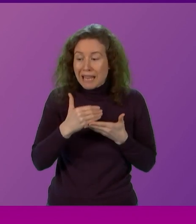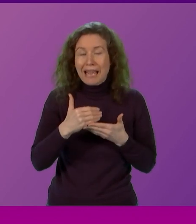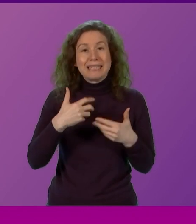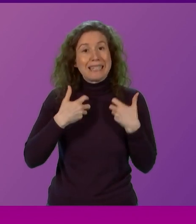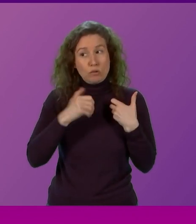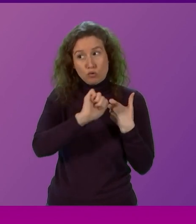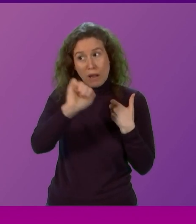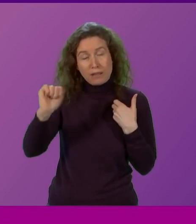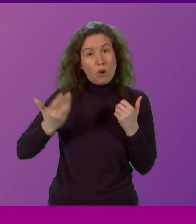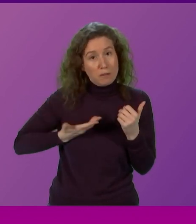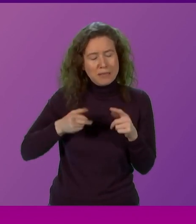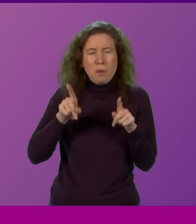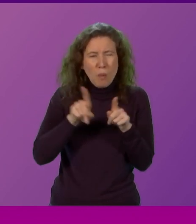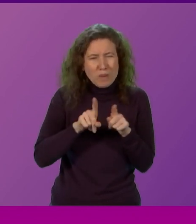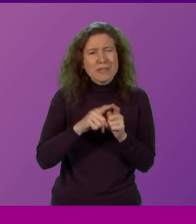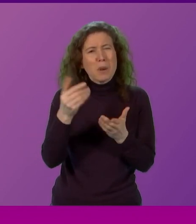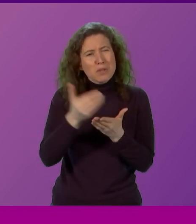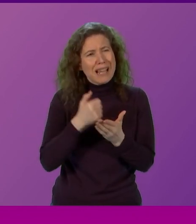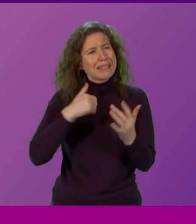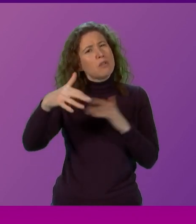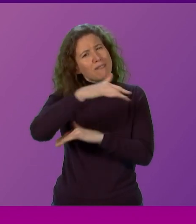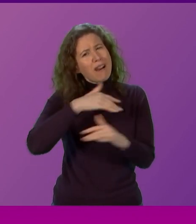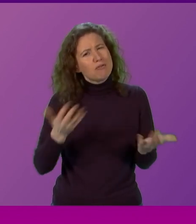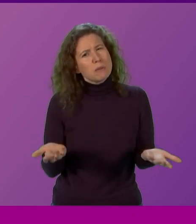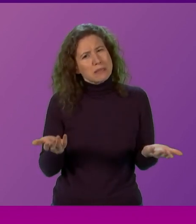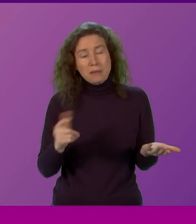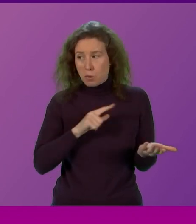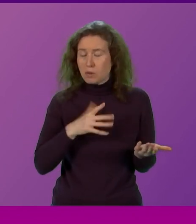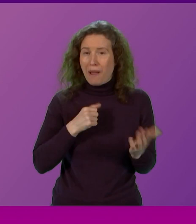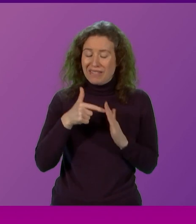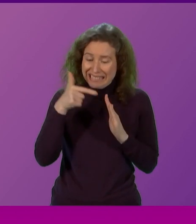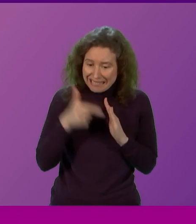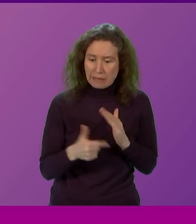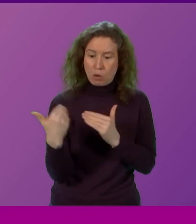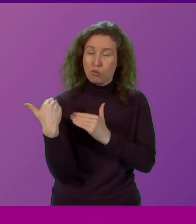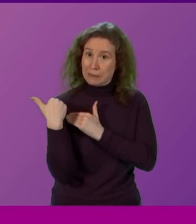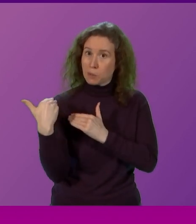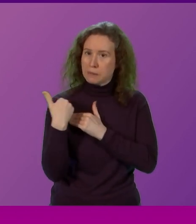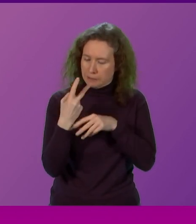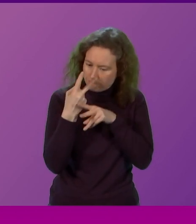of business but that also protect our environment, because we have a deep responsibility to do that.